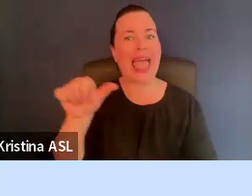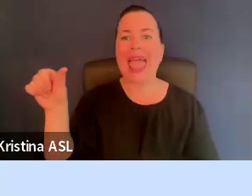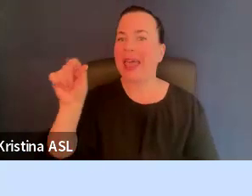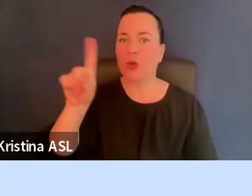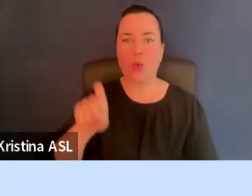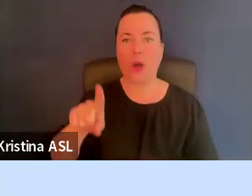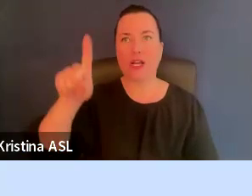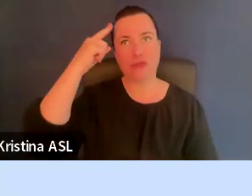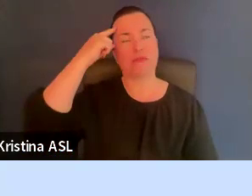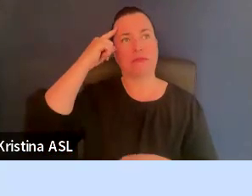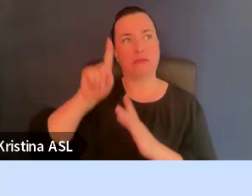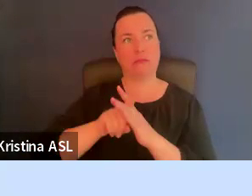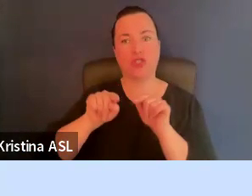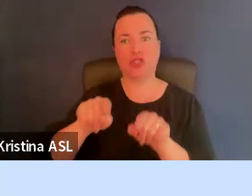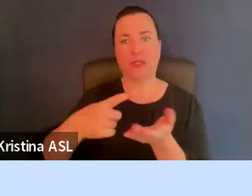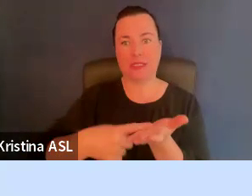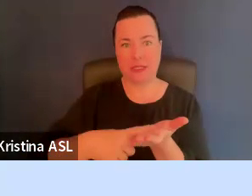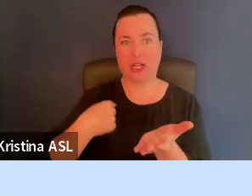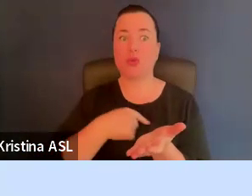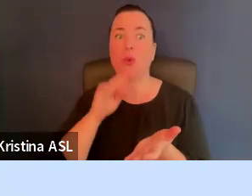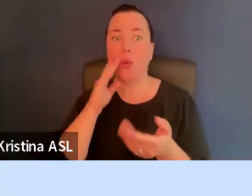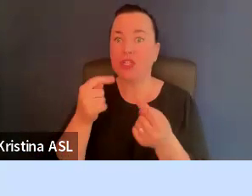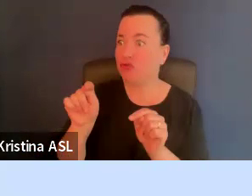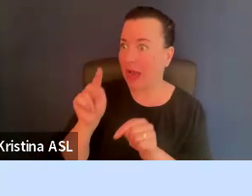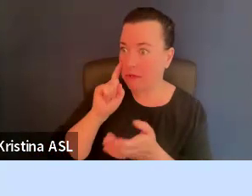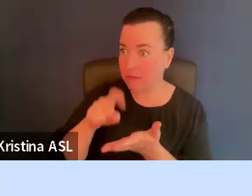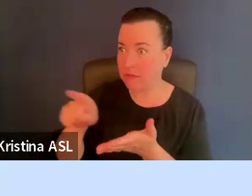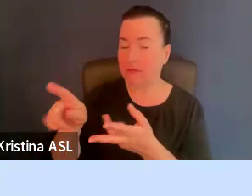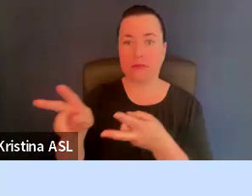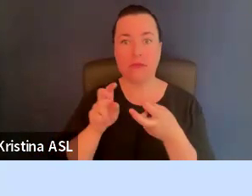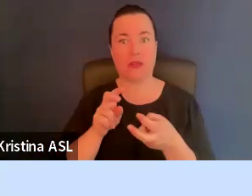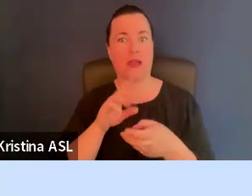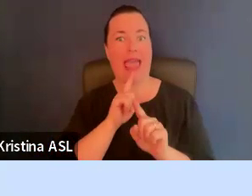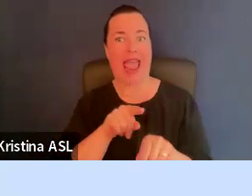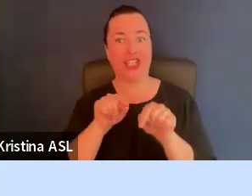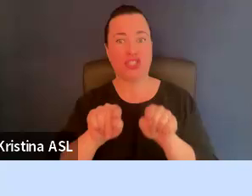into the discussion as they come in, and we'll also make time for questions at the end.